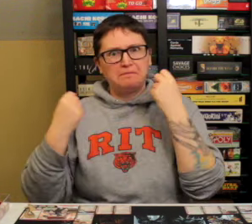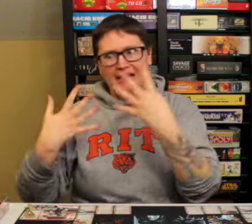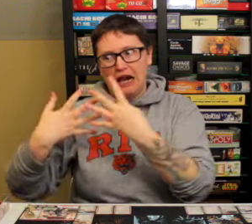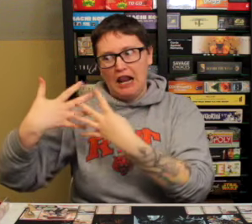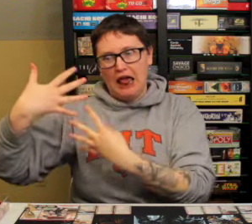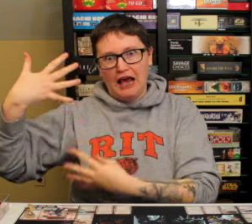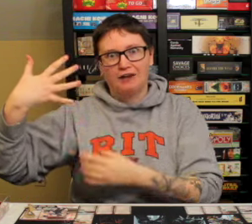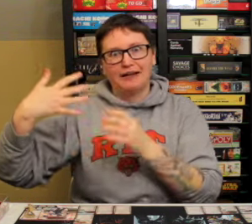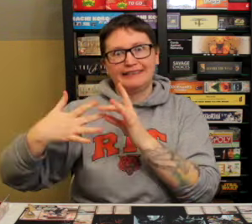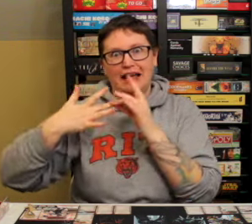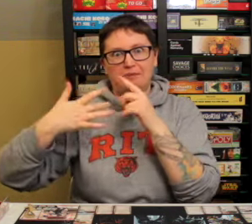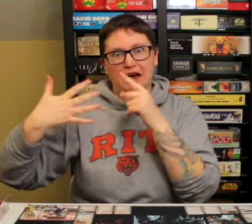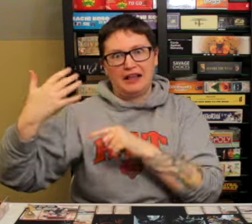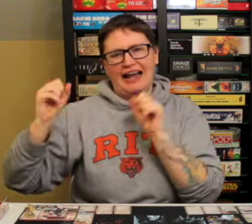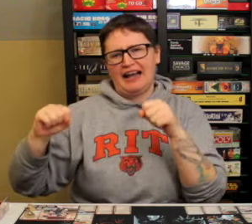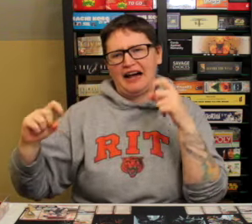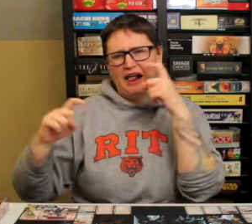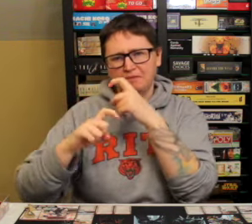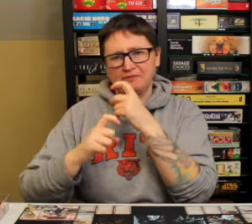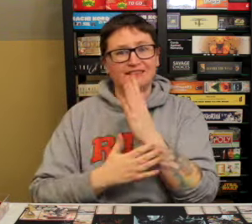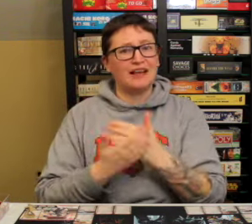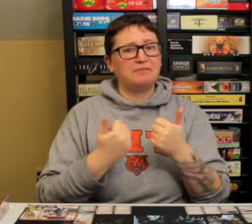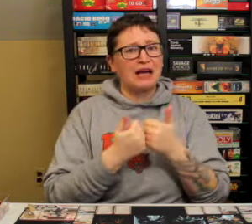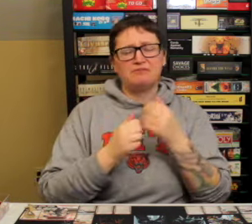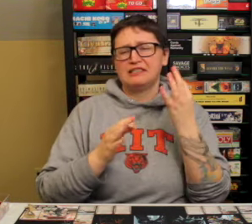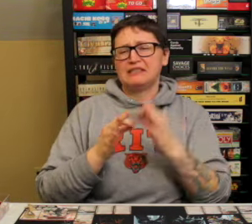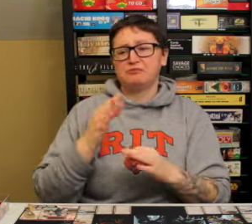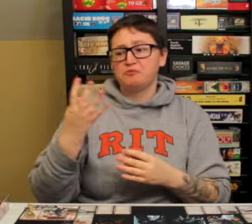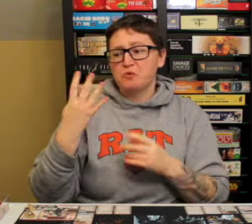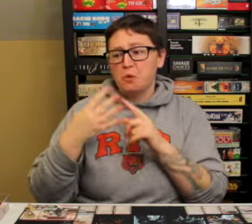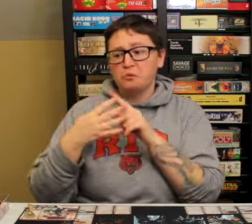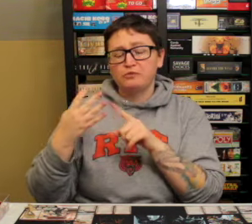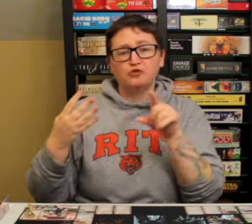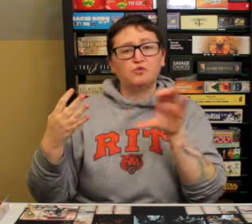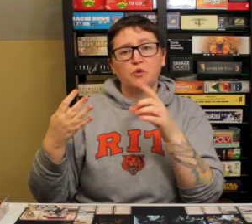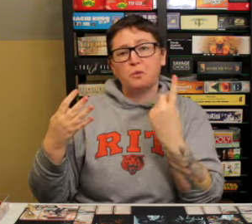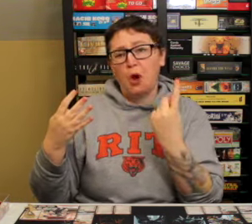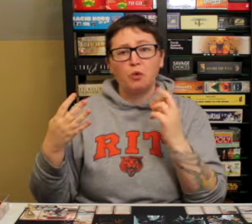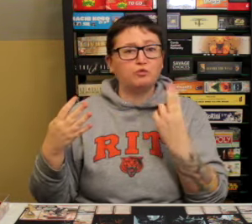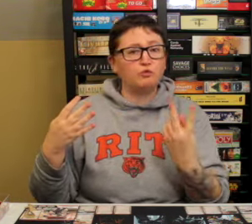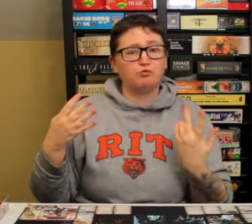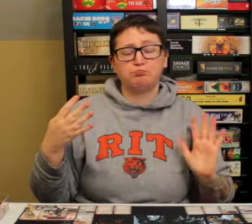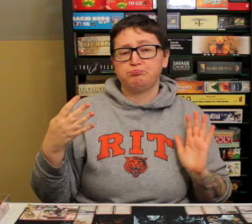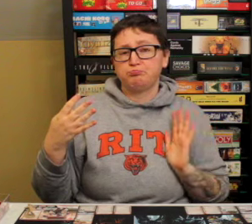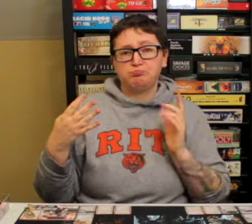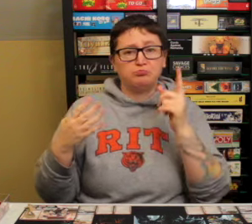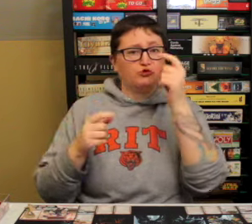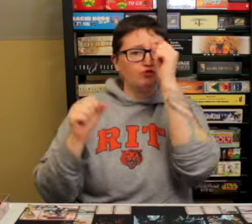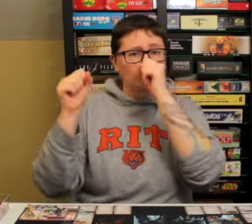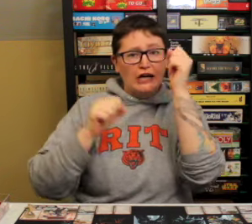Some games have a lot that you can choose from and it becomes very complicated and some games are simple there's only four and you pick one or two